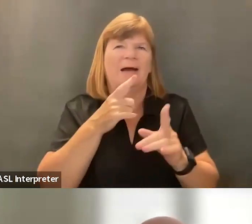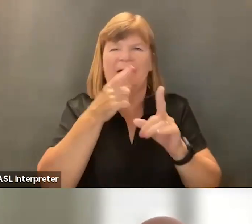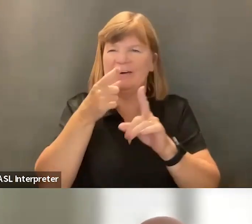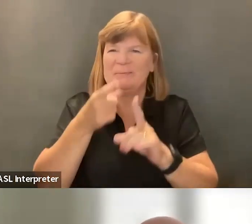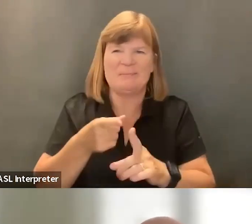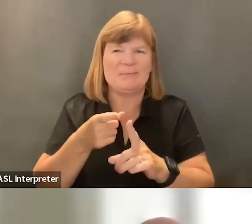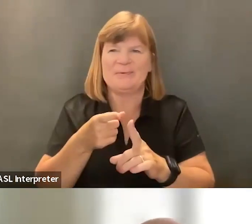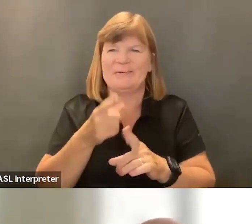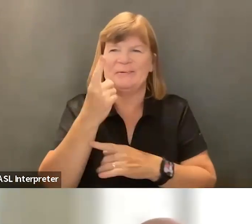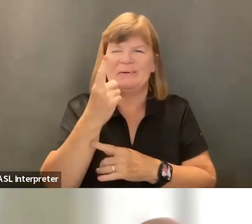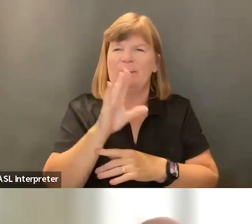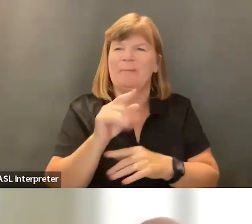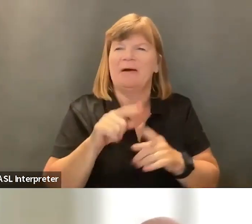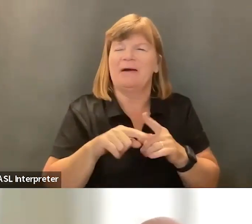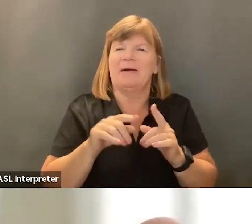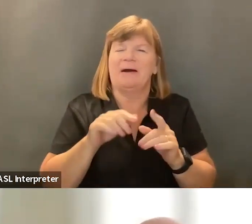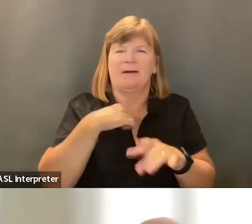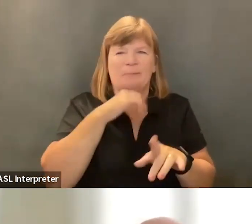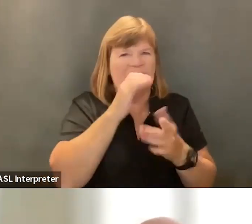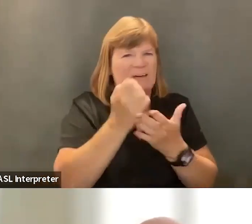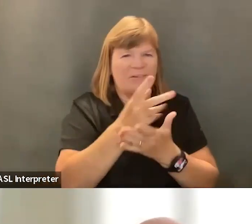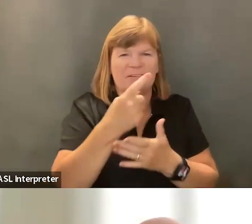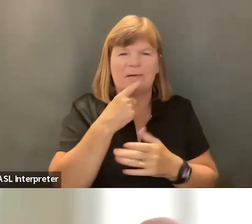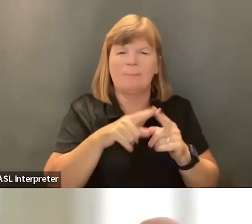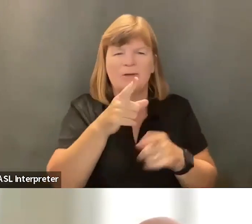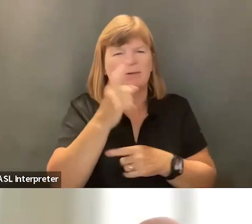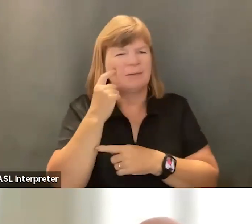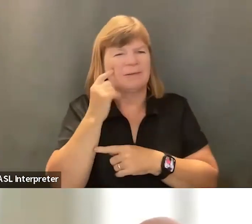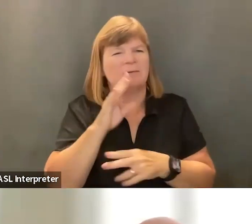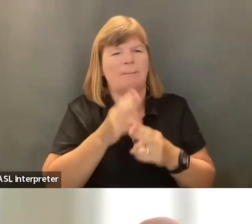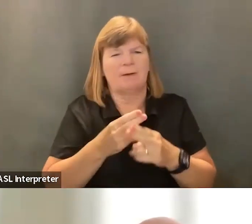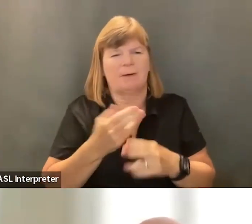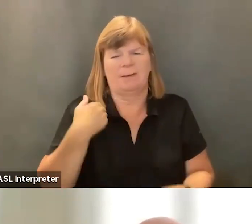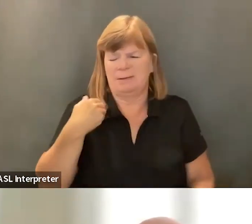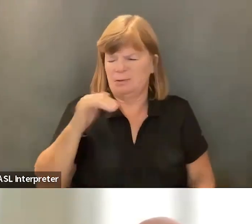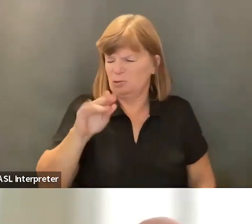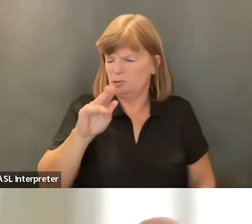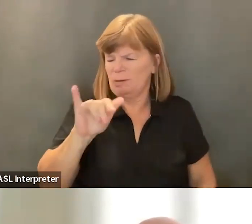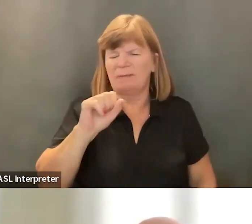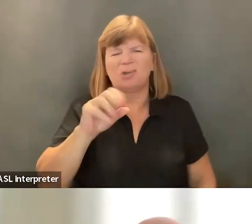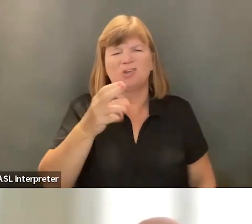everywhere but you reference that recent came out in July I believe Shenker report and we